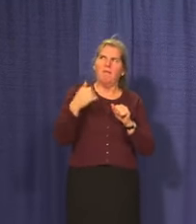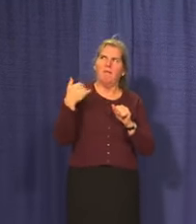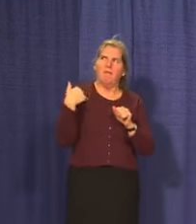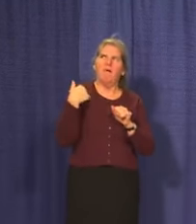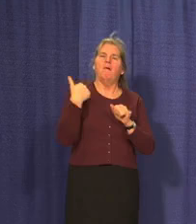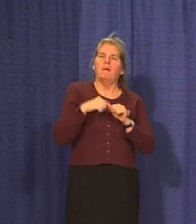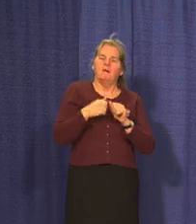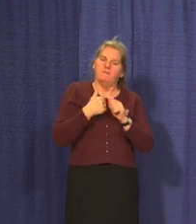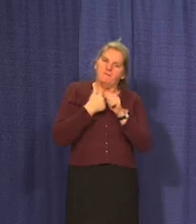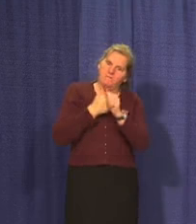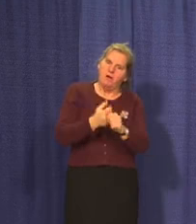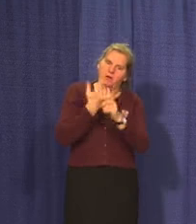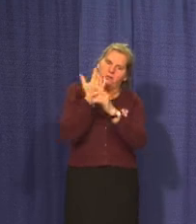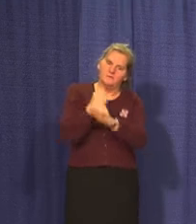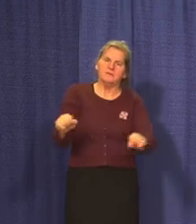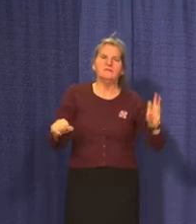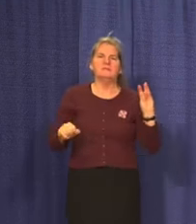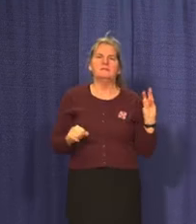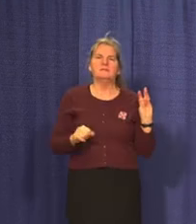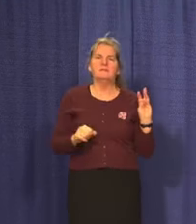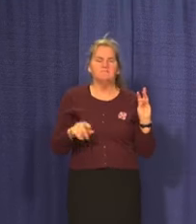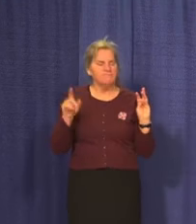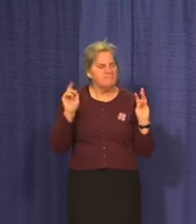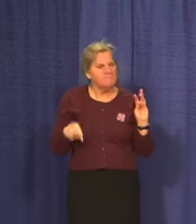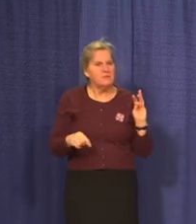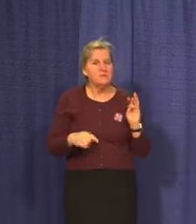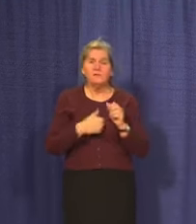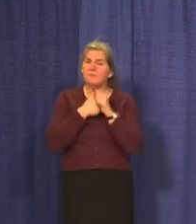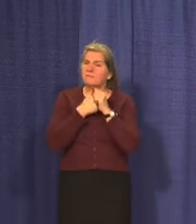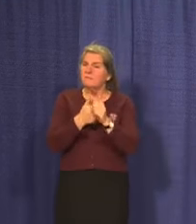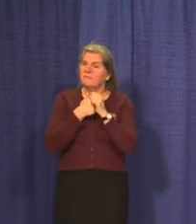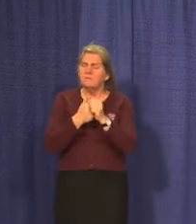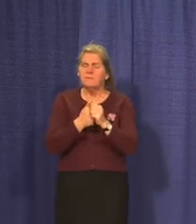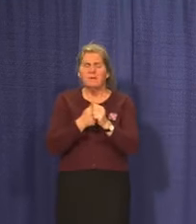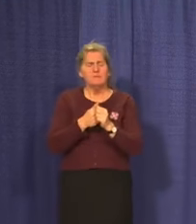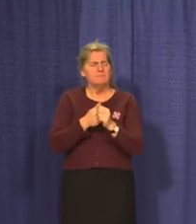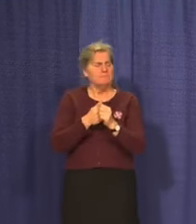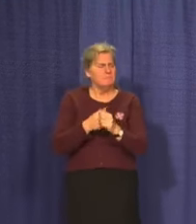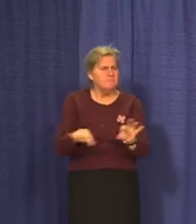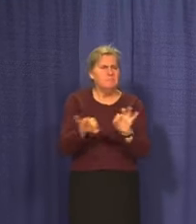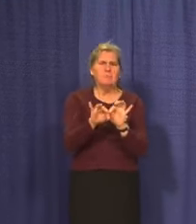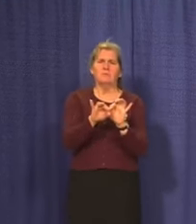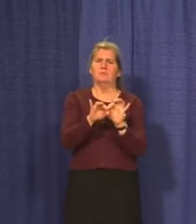WHICH BRINGS US AGAIN TO THE SAFE SIX. FOLLOWING THESE GUIDELINES ARE CRITICAL IN REDUCING YOUR RISK